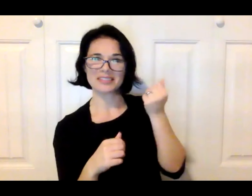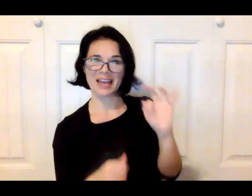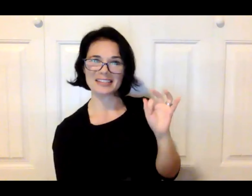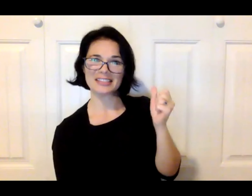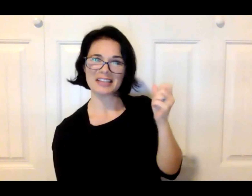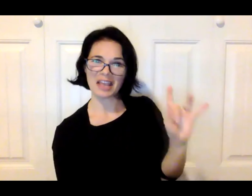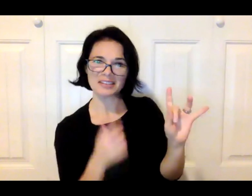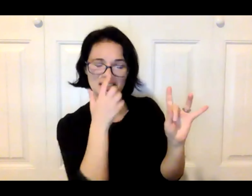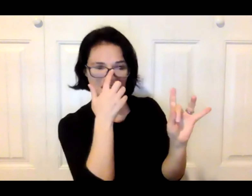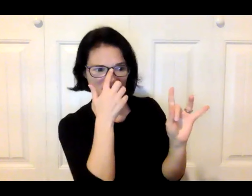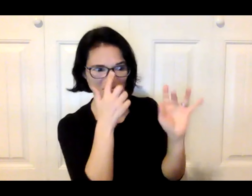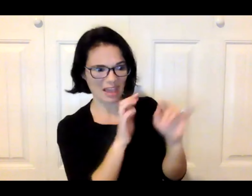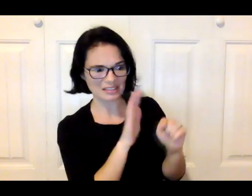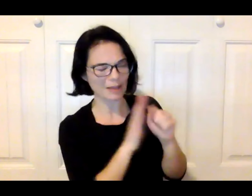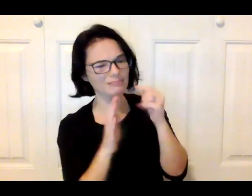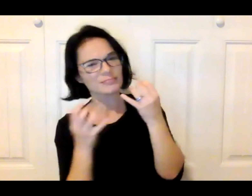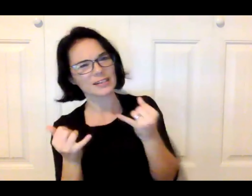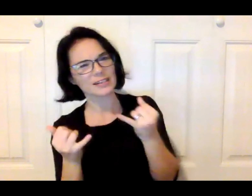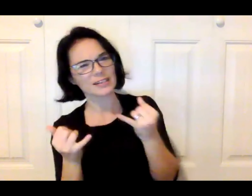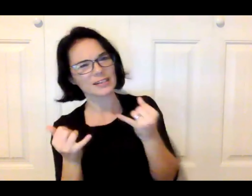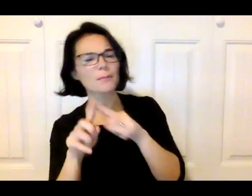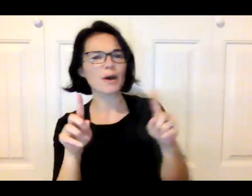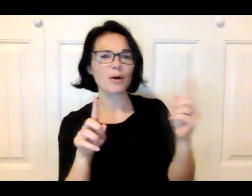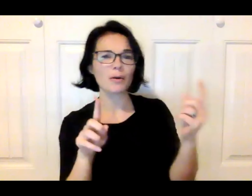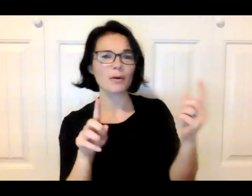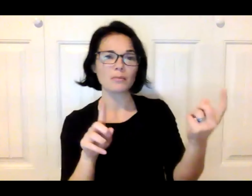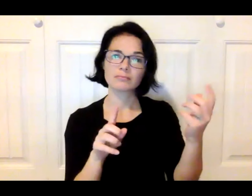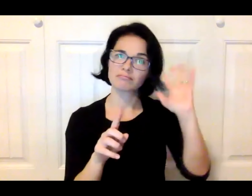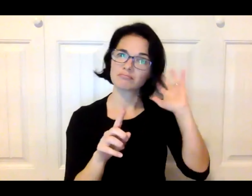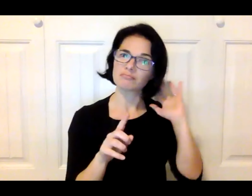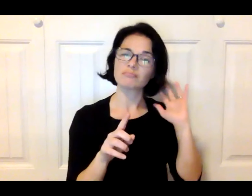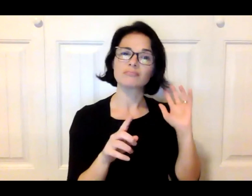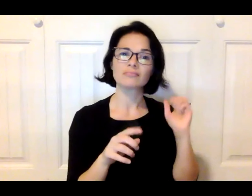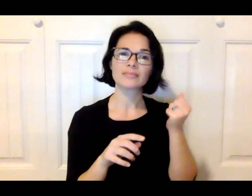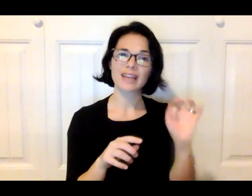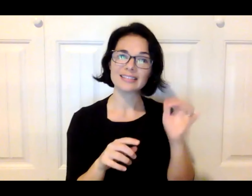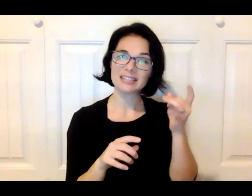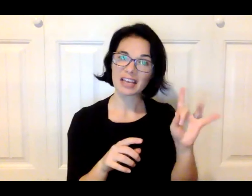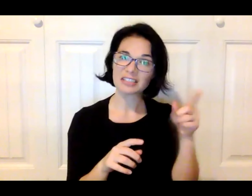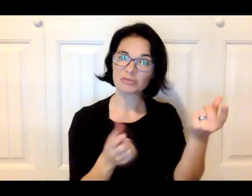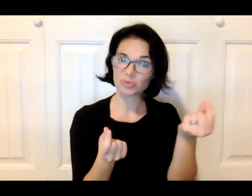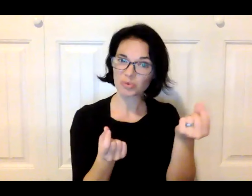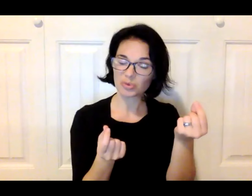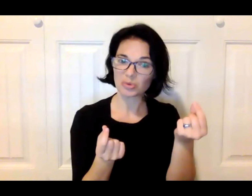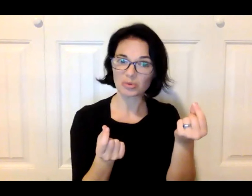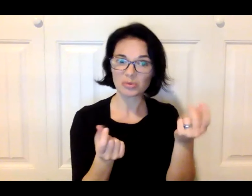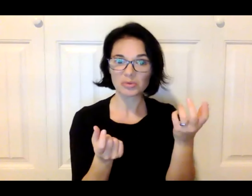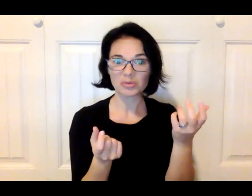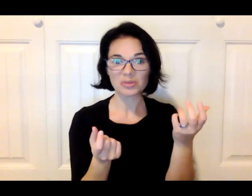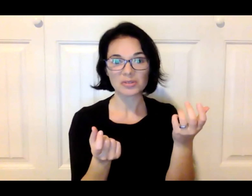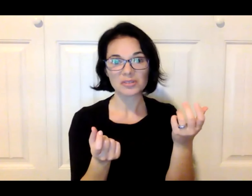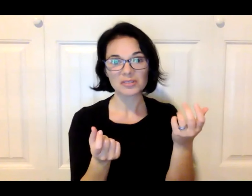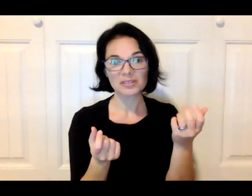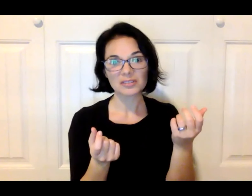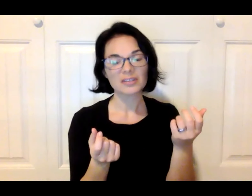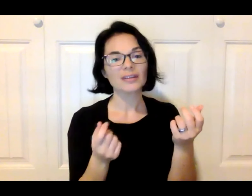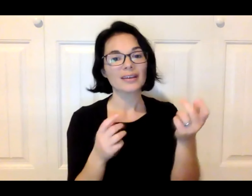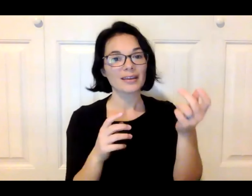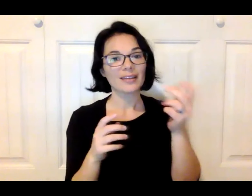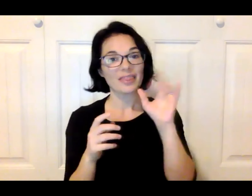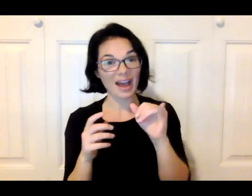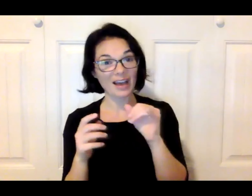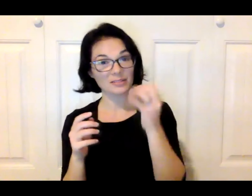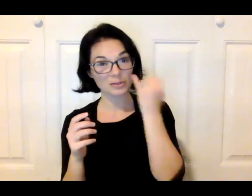supposed to. That’s a question for you and your primary care provider–weigh the pros and cons.